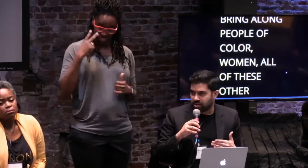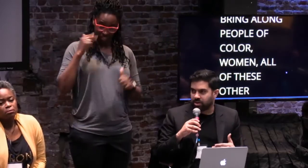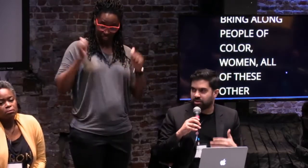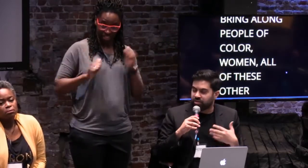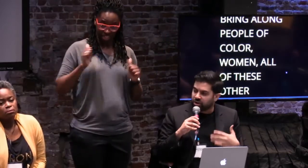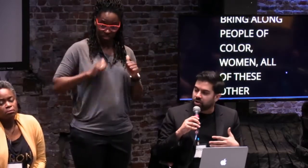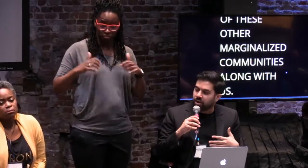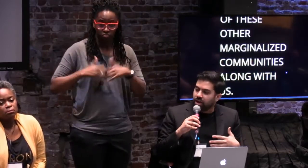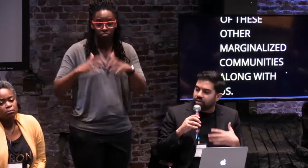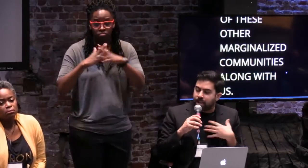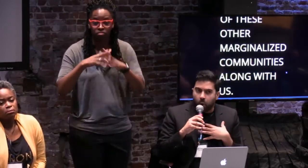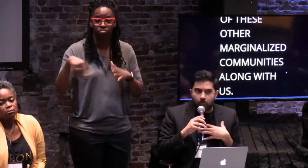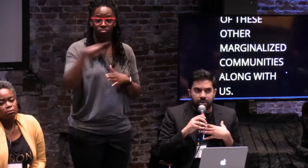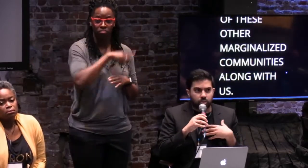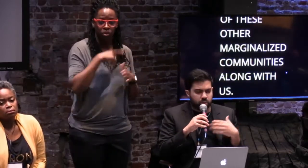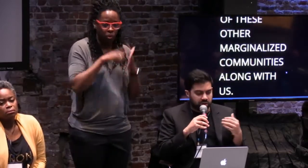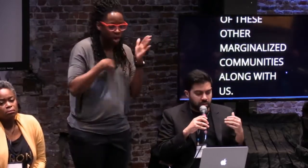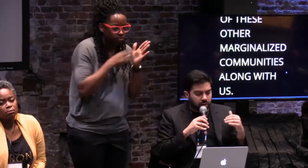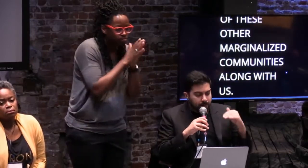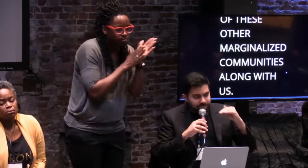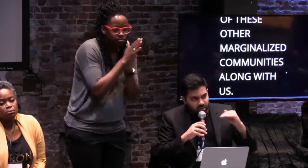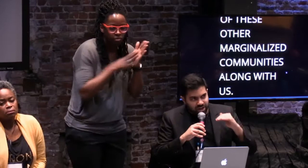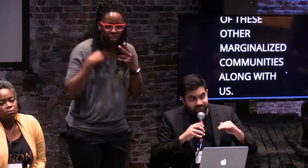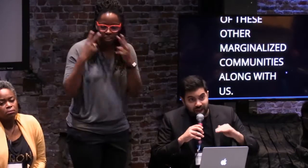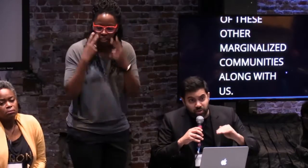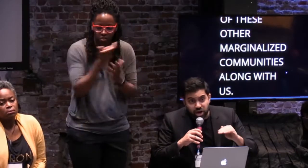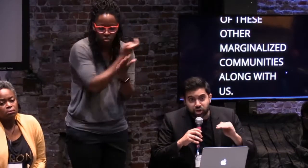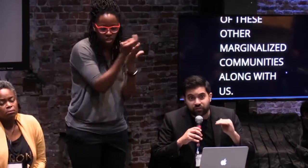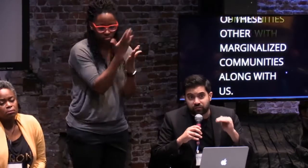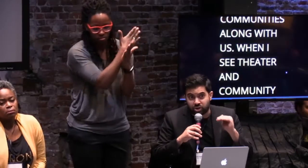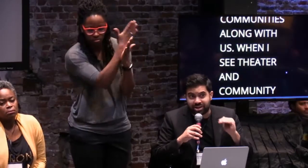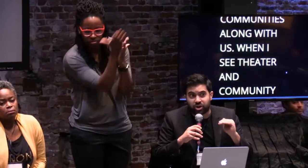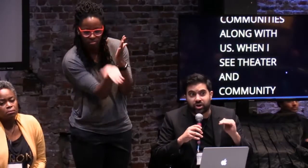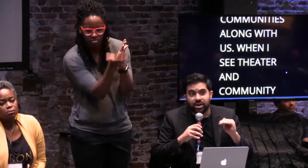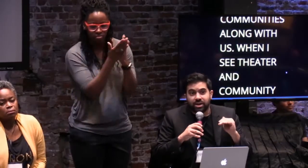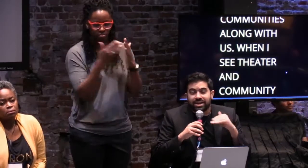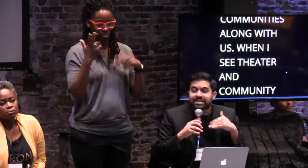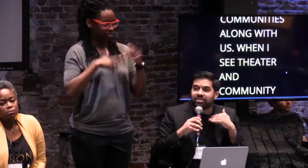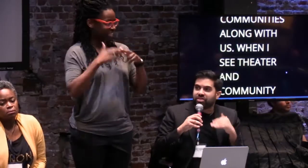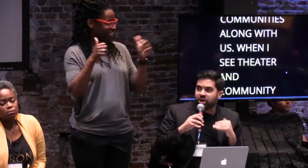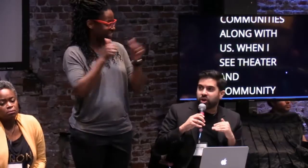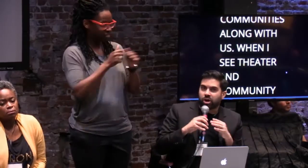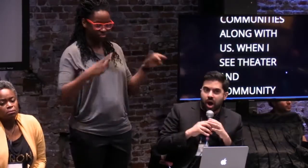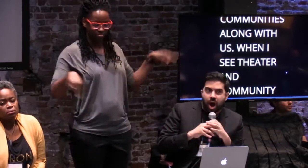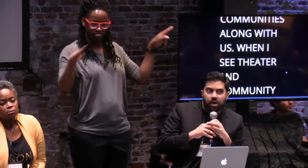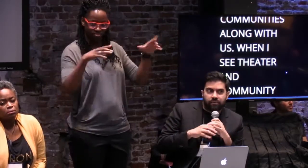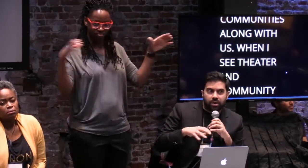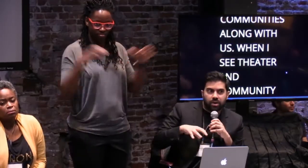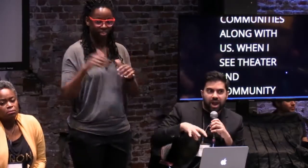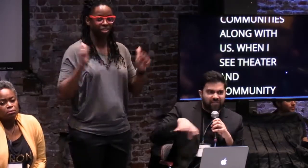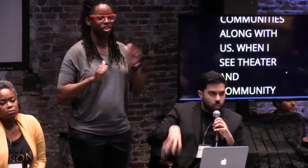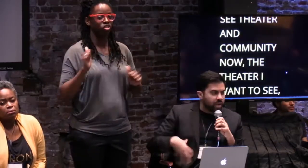and the theater that I'm hoping that we can build the foundation for here, it is a theater of everyone.